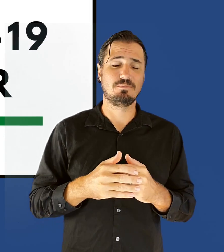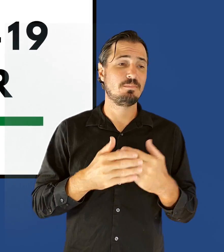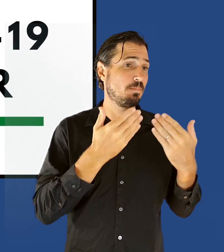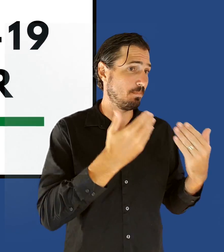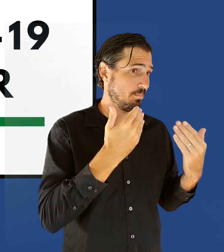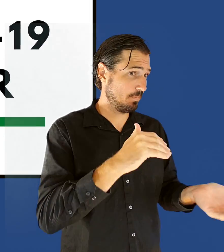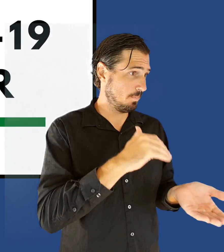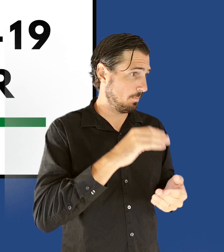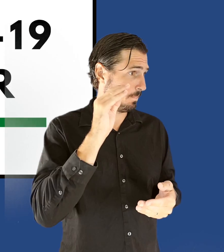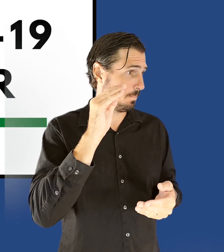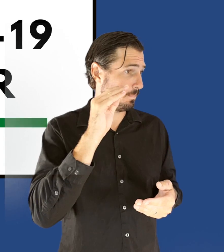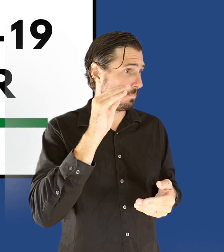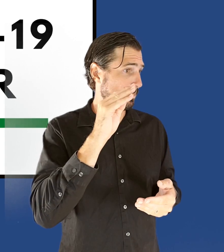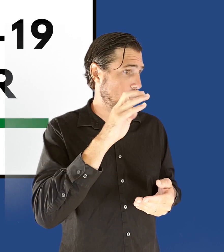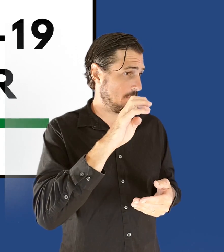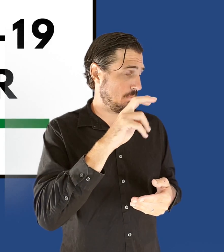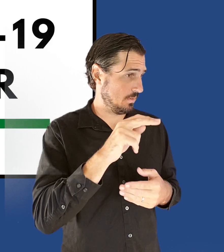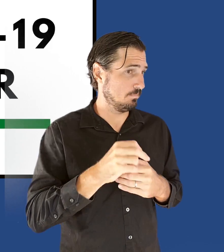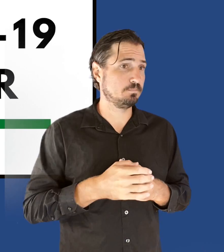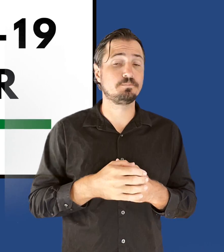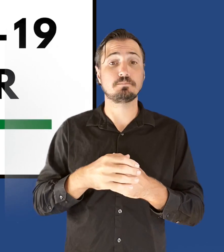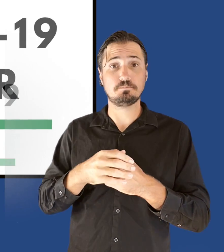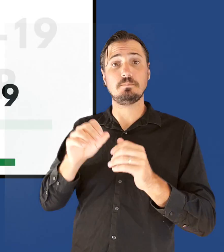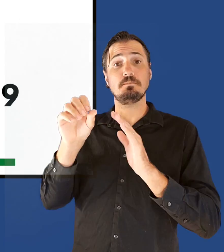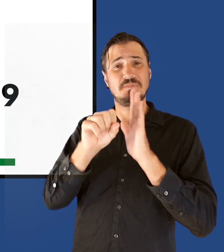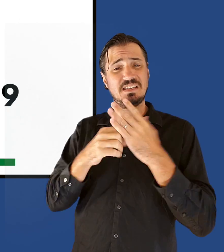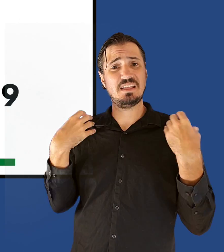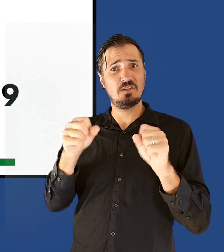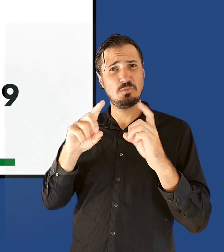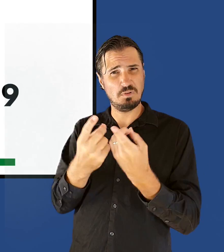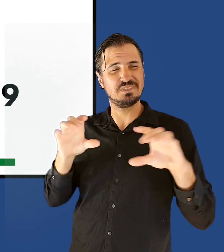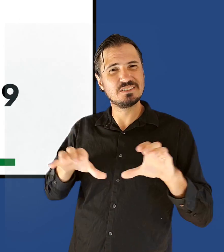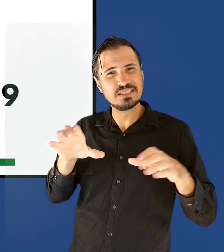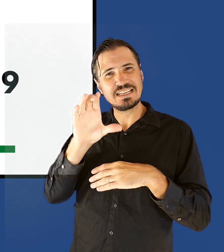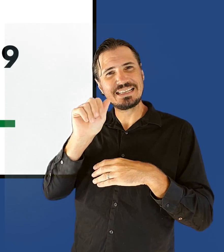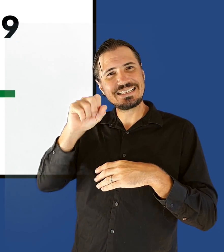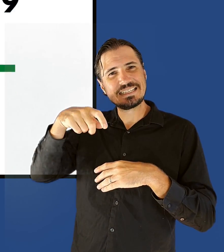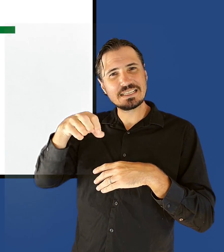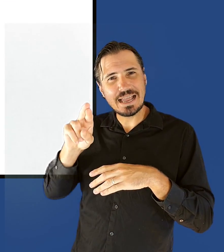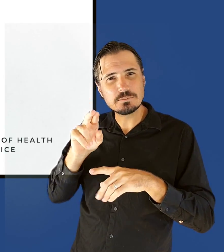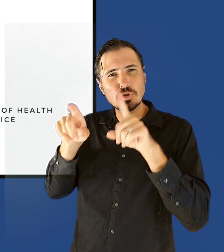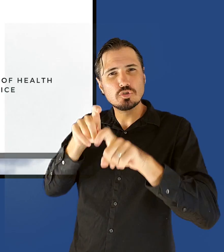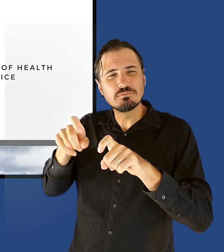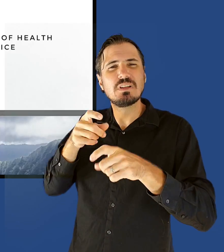The state Health Department conducted its Community Assessment for Public Health Emergency Response or CASPER survey in April,